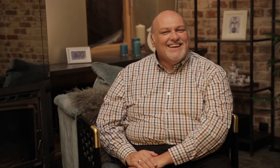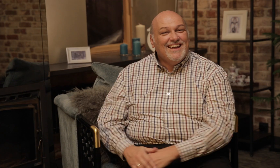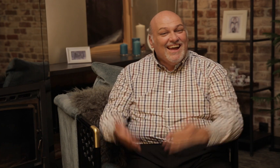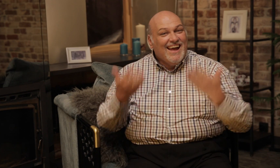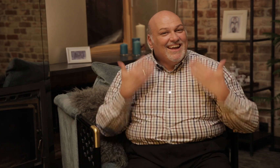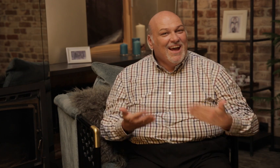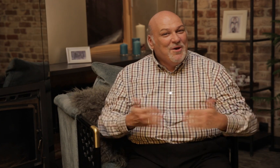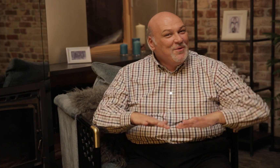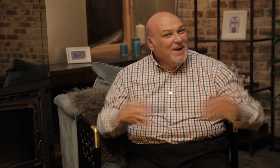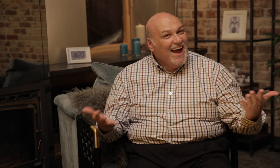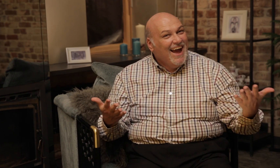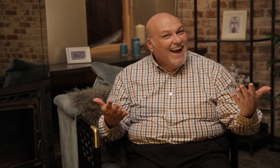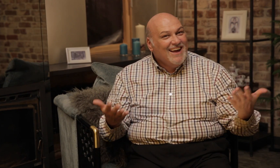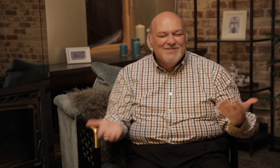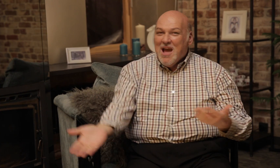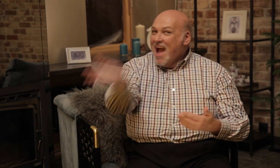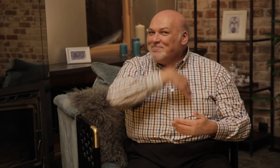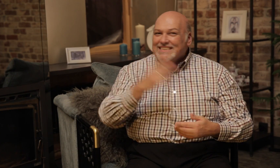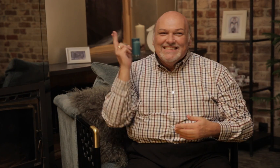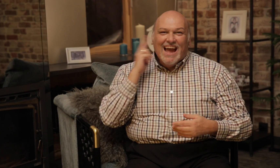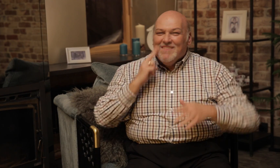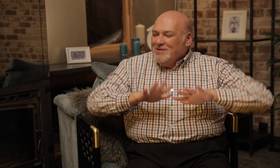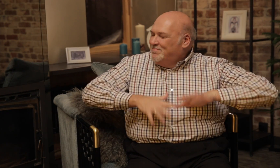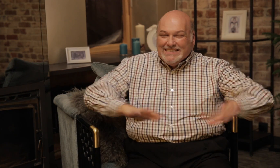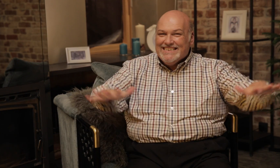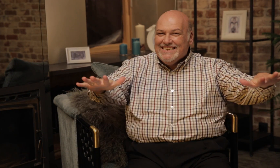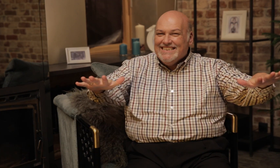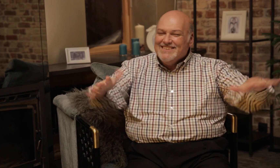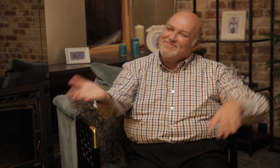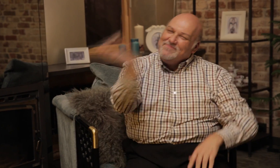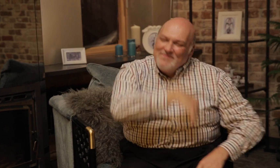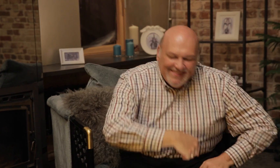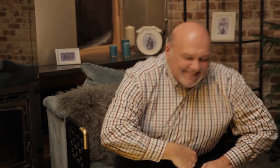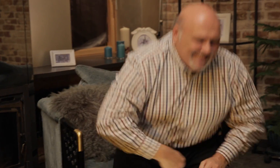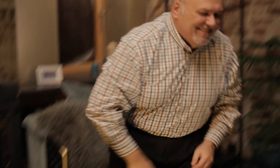It’s time for DeafBeat! Follow me!